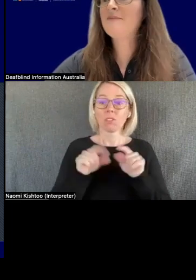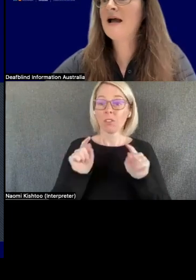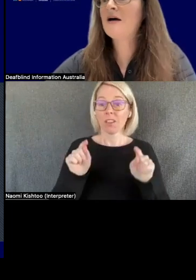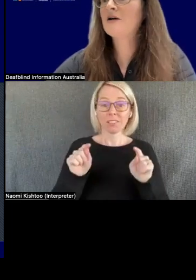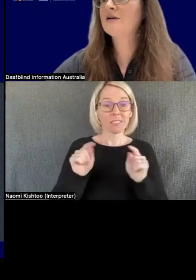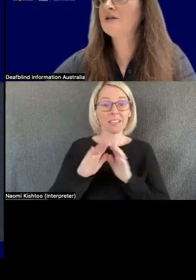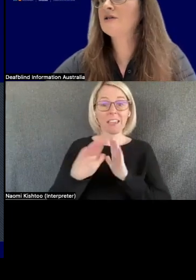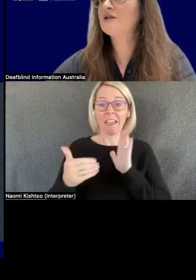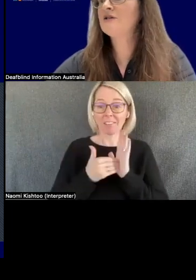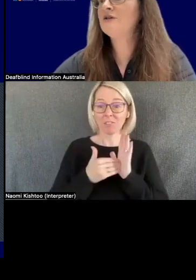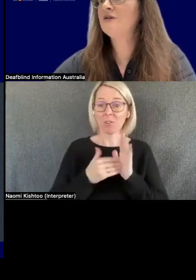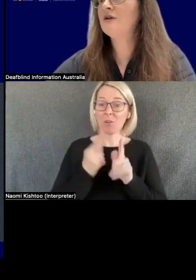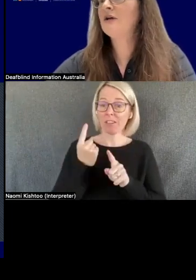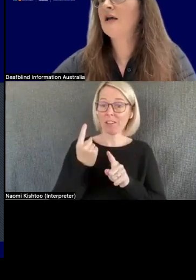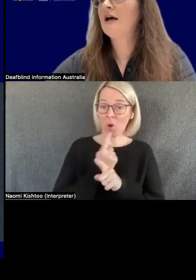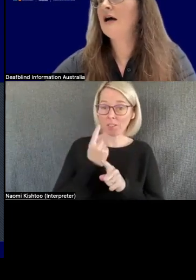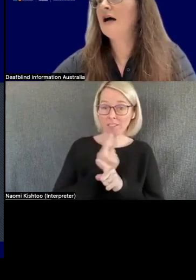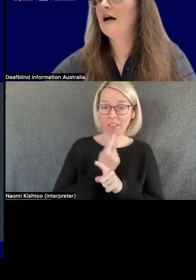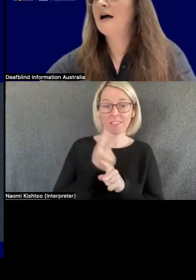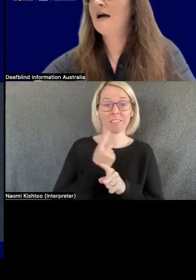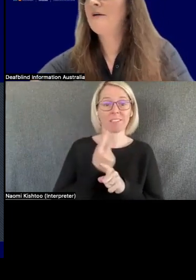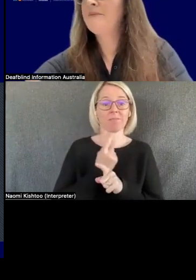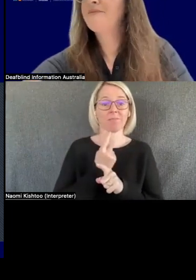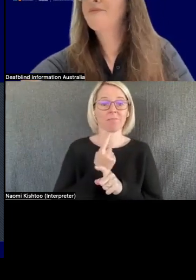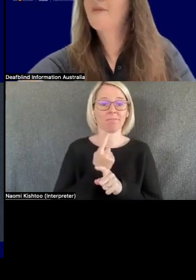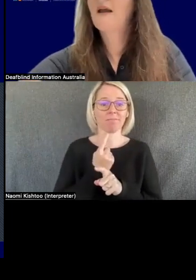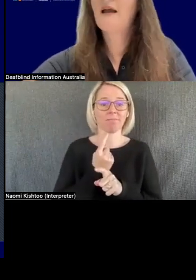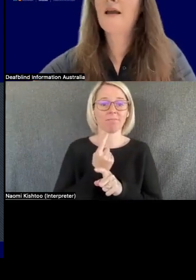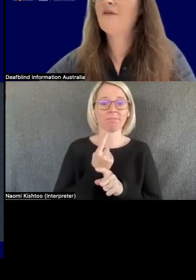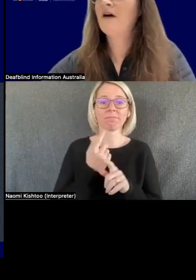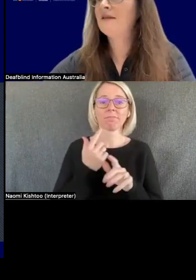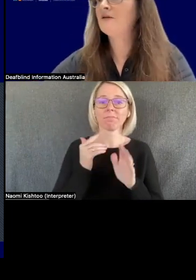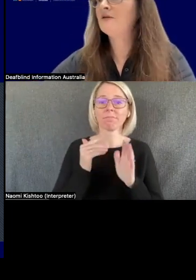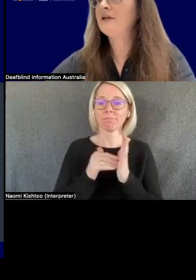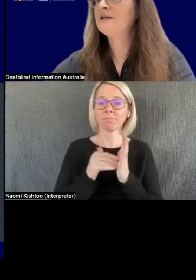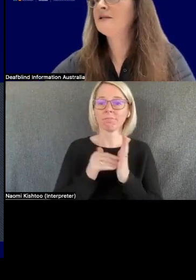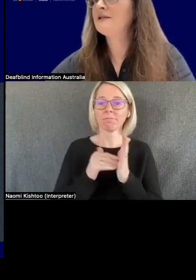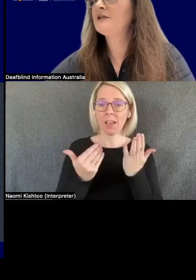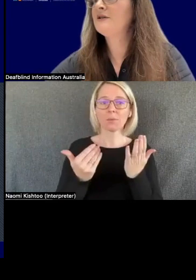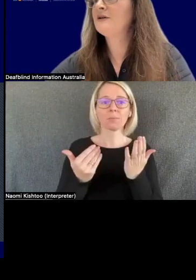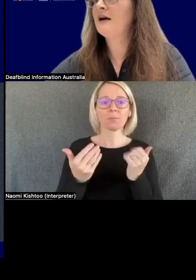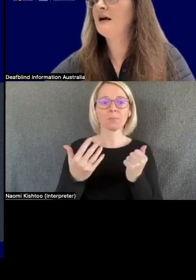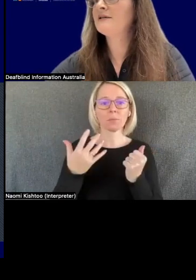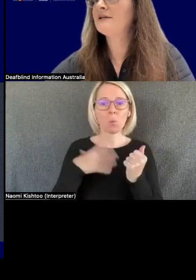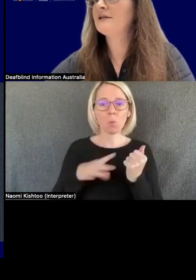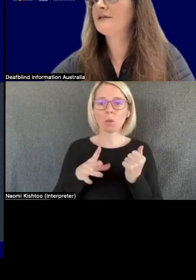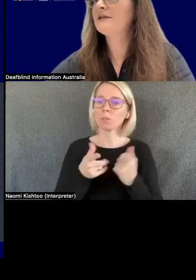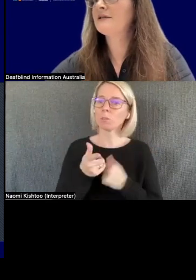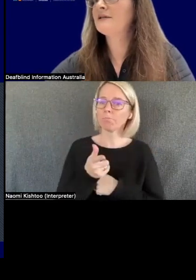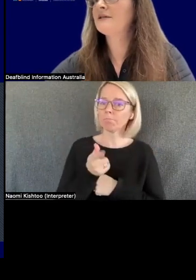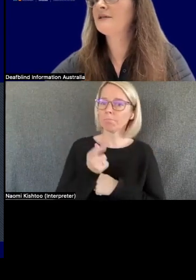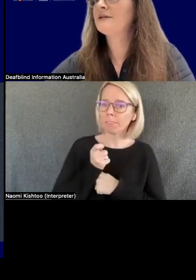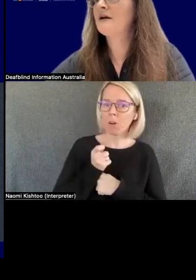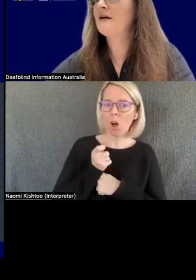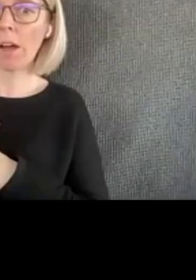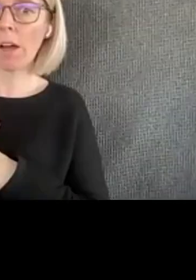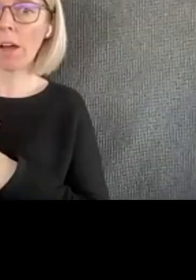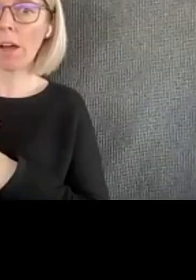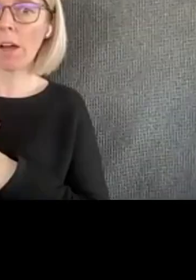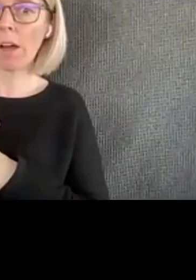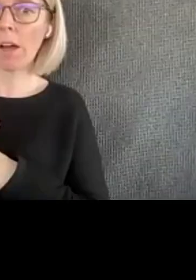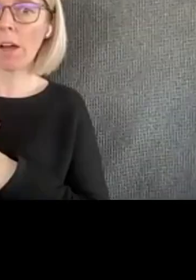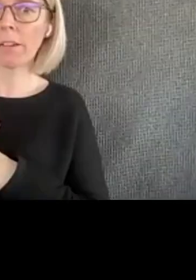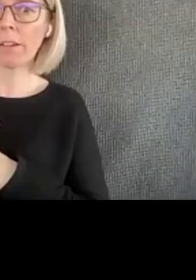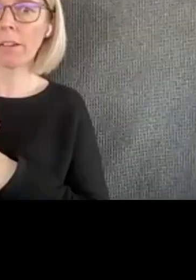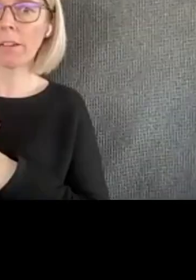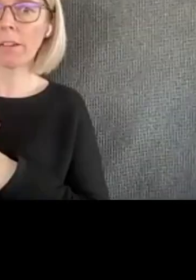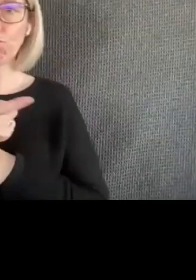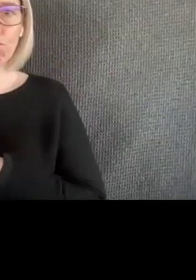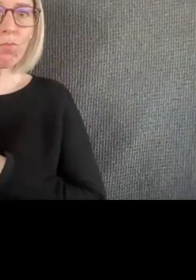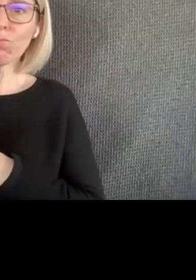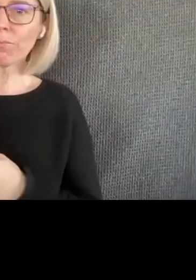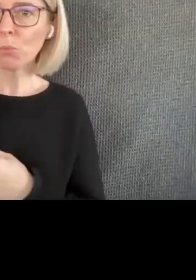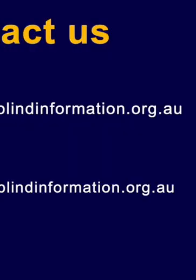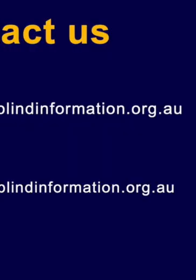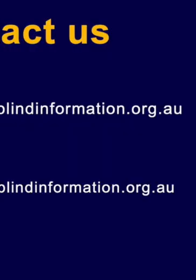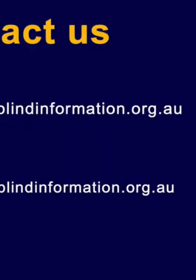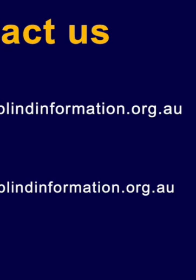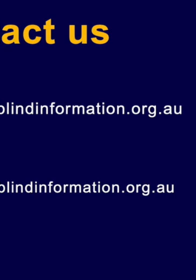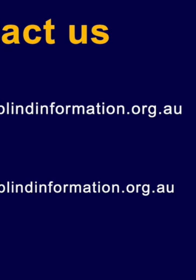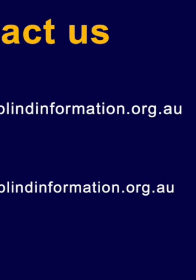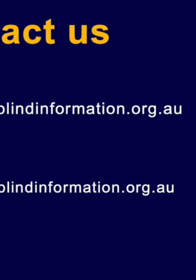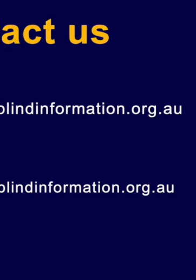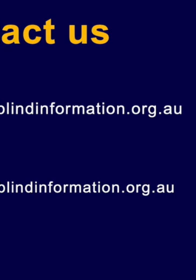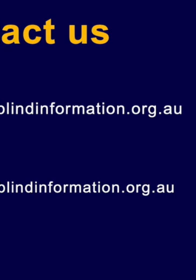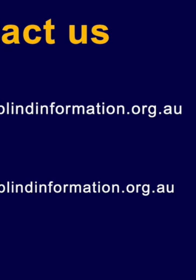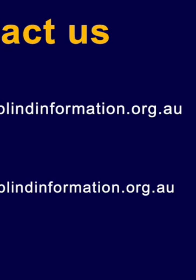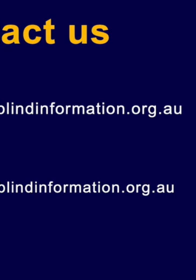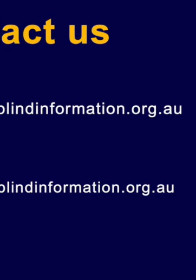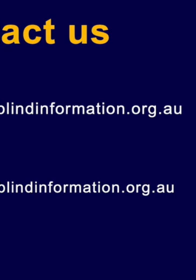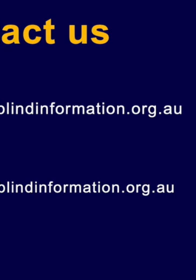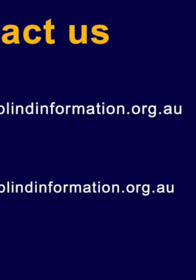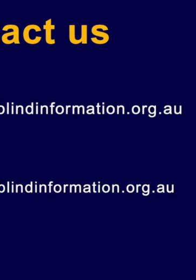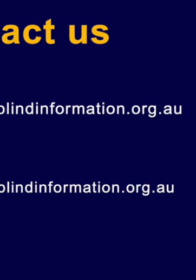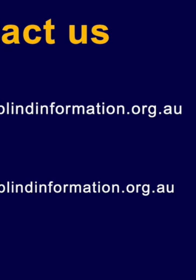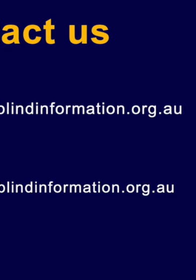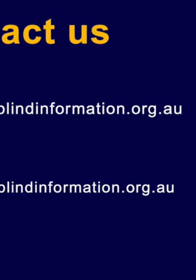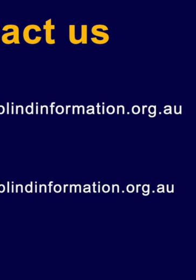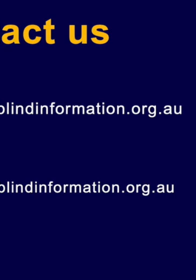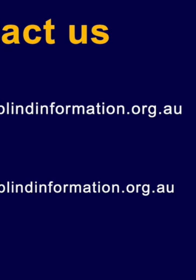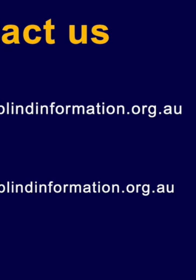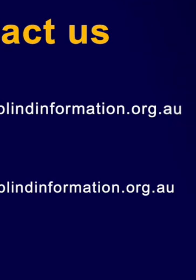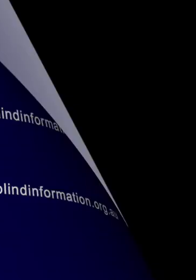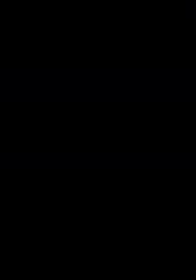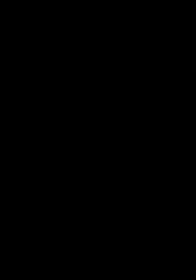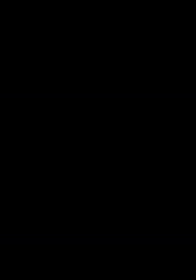I’m now going to invite the audience to ask questions.